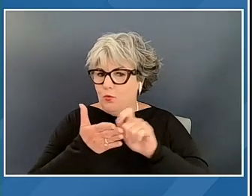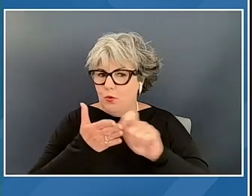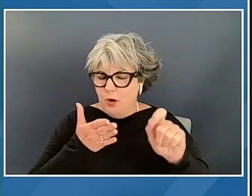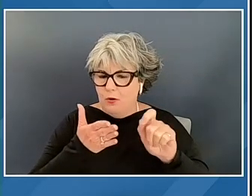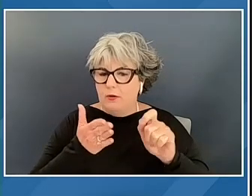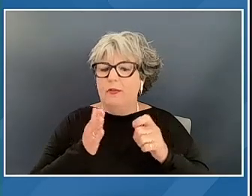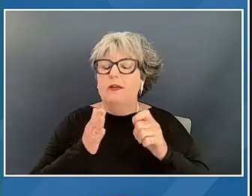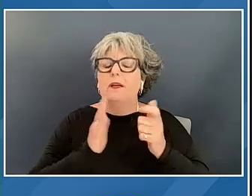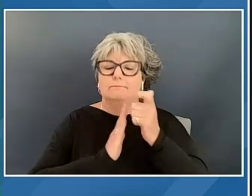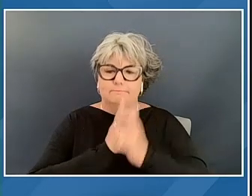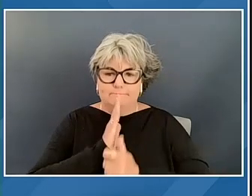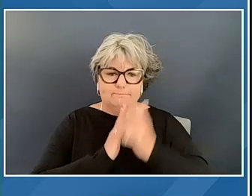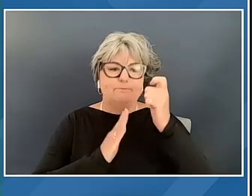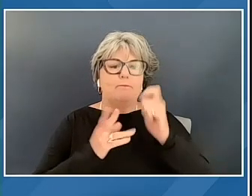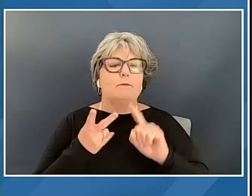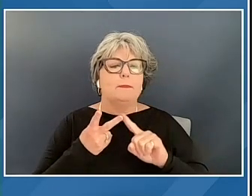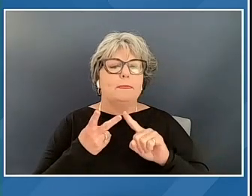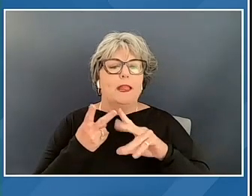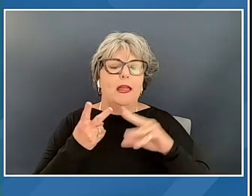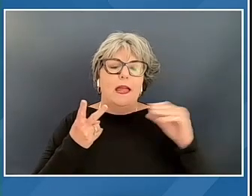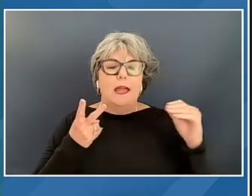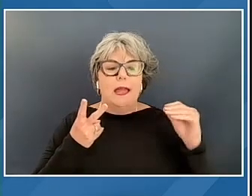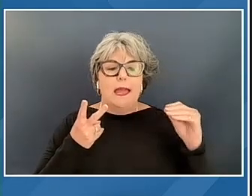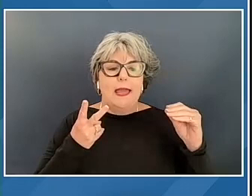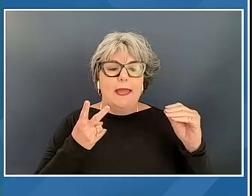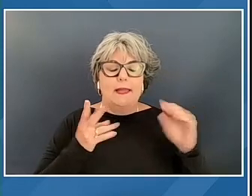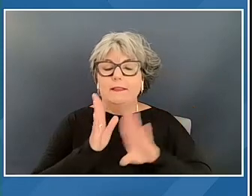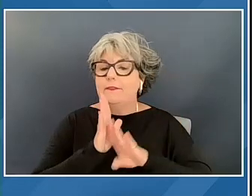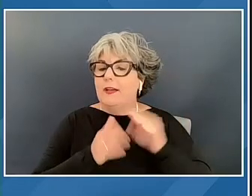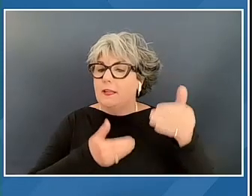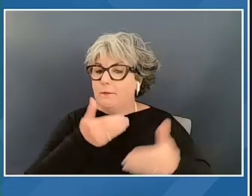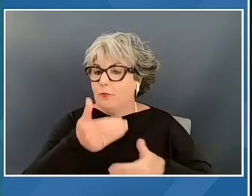much as we can create processes that pull